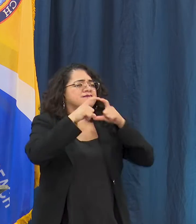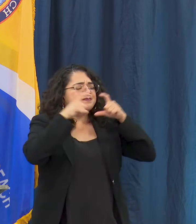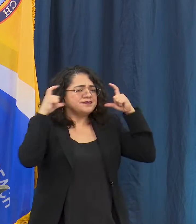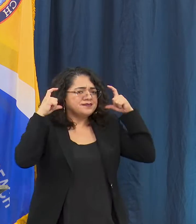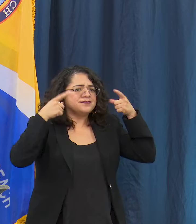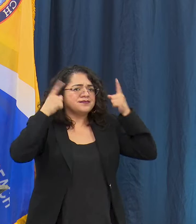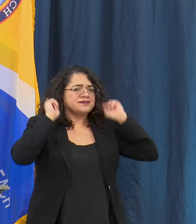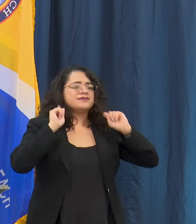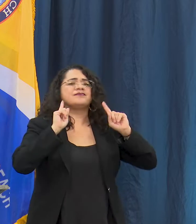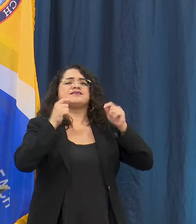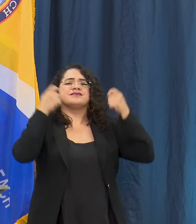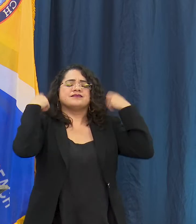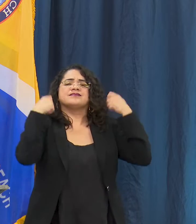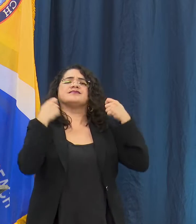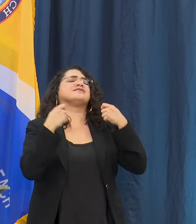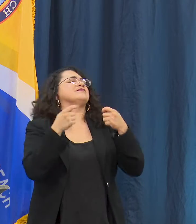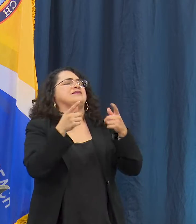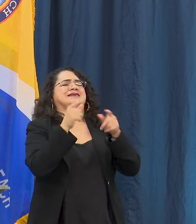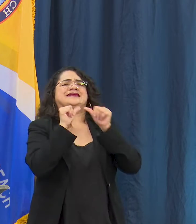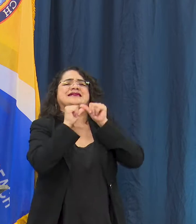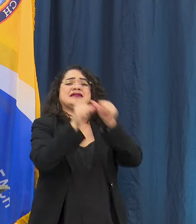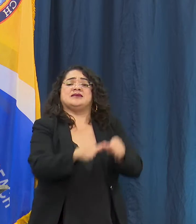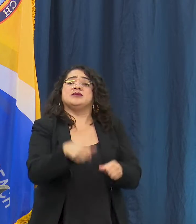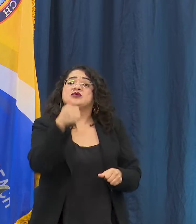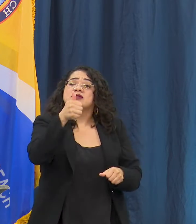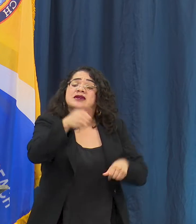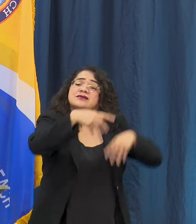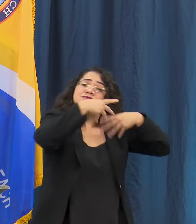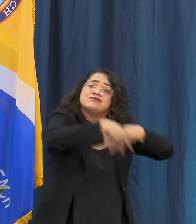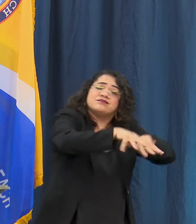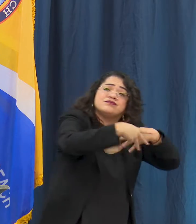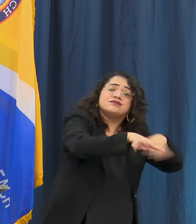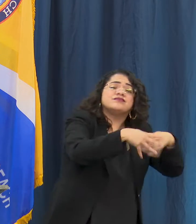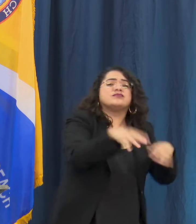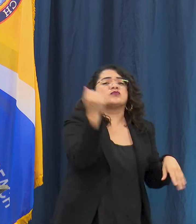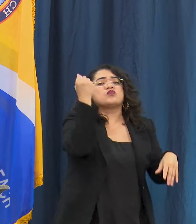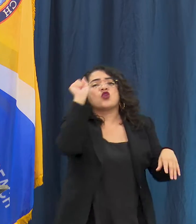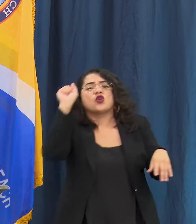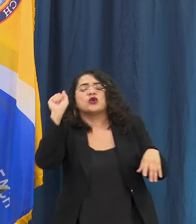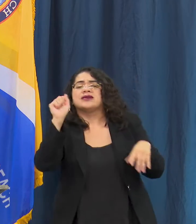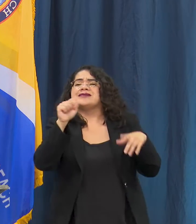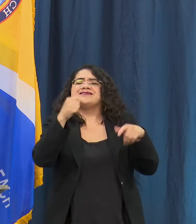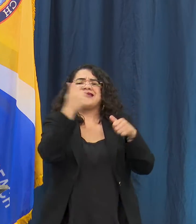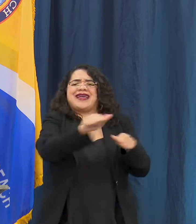protesting or part of a demonstration or any type of action please also take care